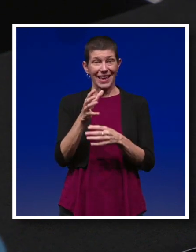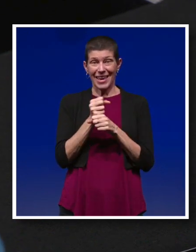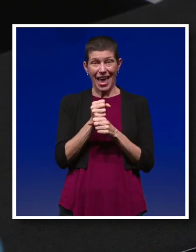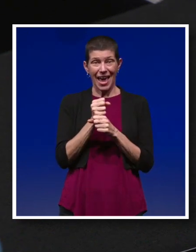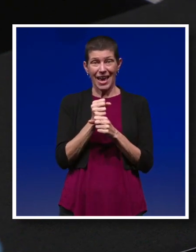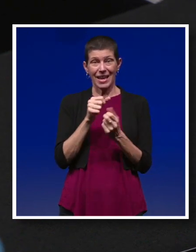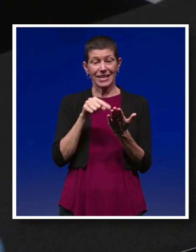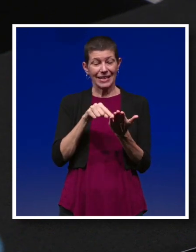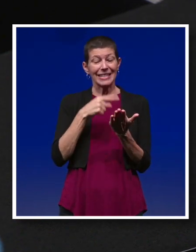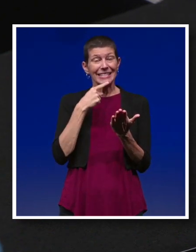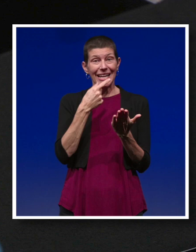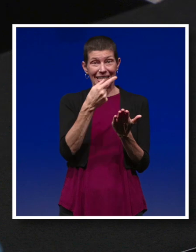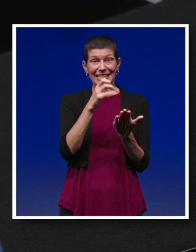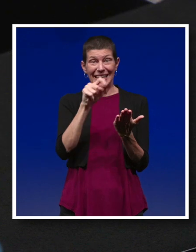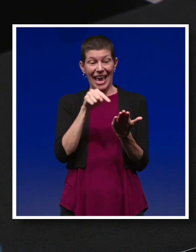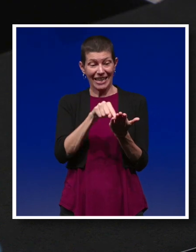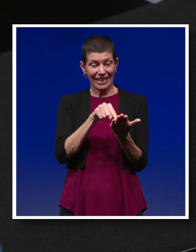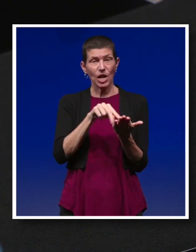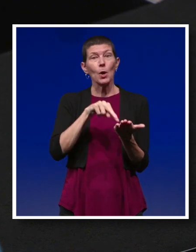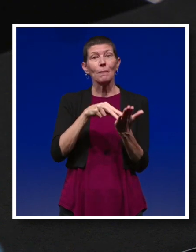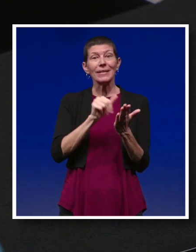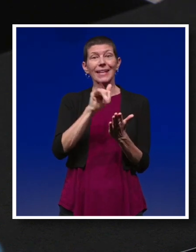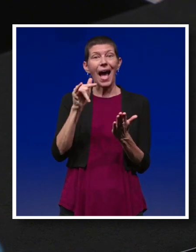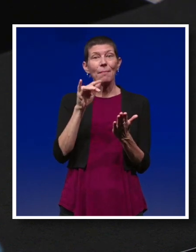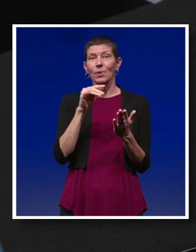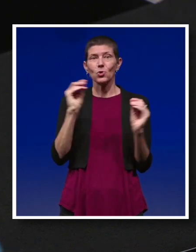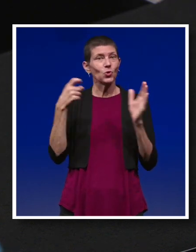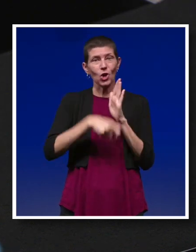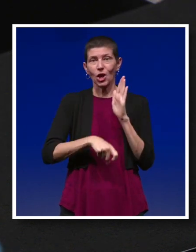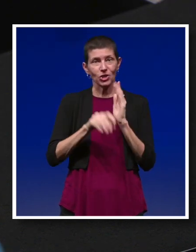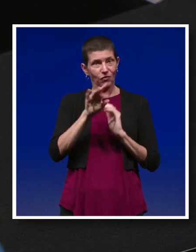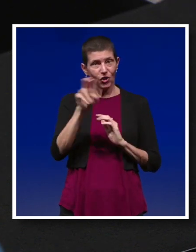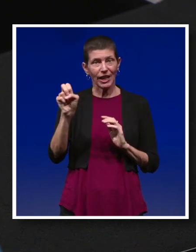If the "get" button next to the app says get, then the app is free.